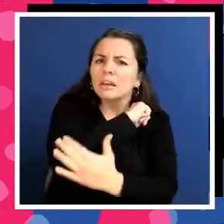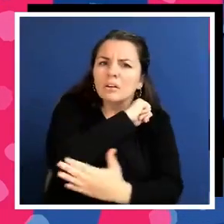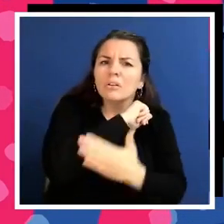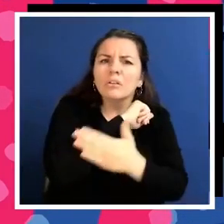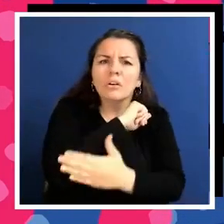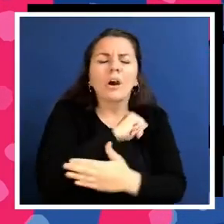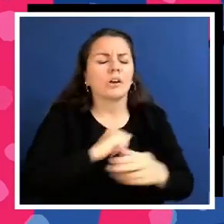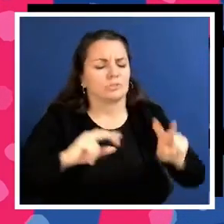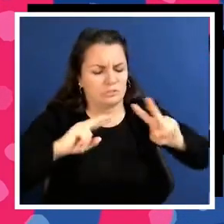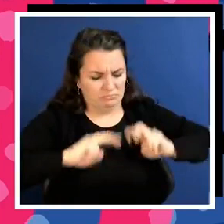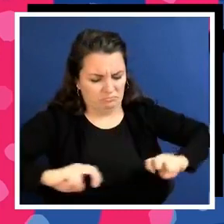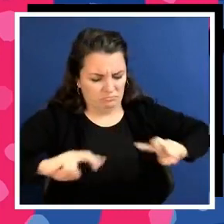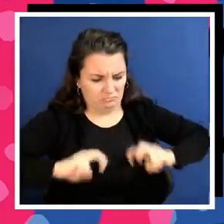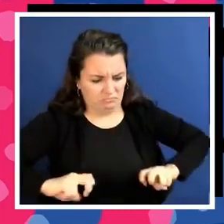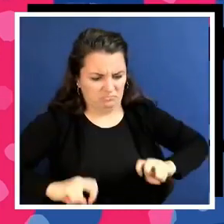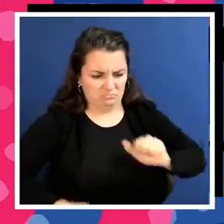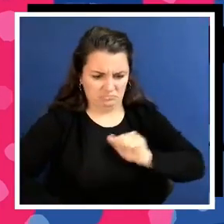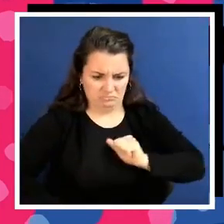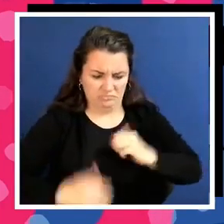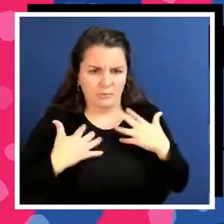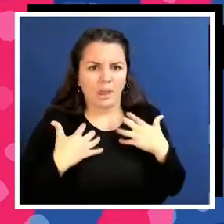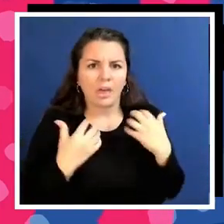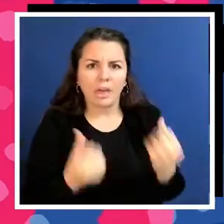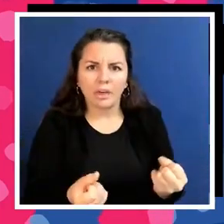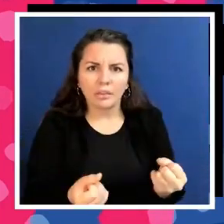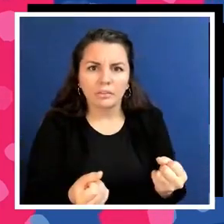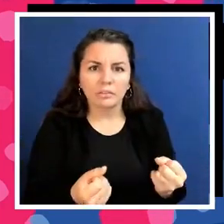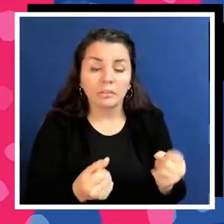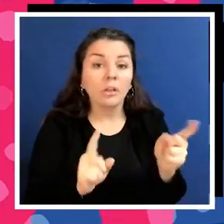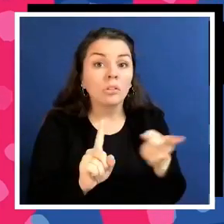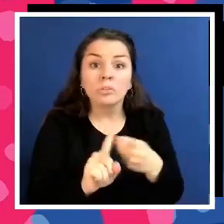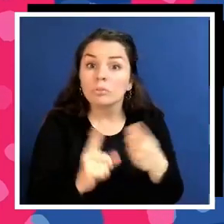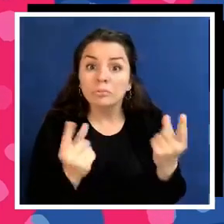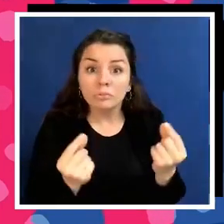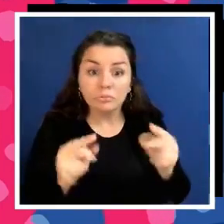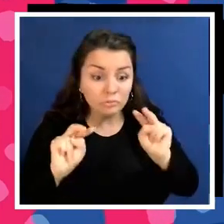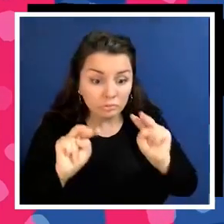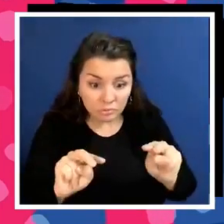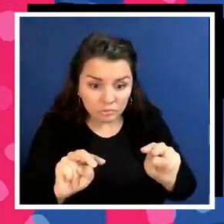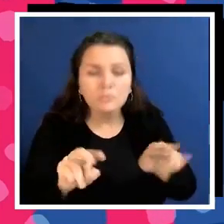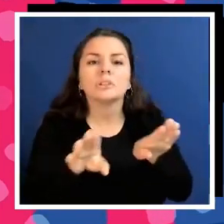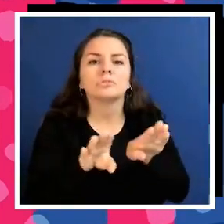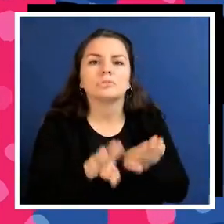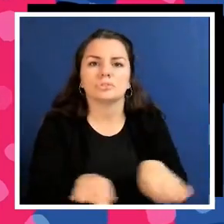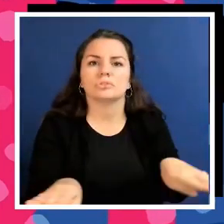TEACH US GOD THAT THE ULTIMATE